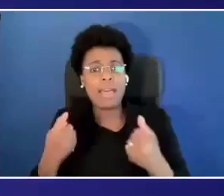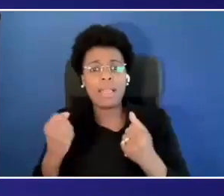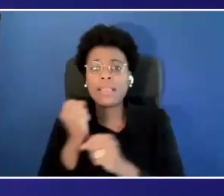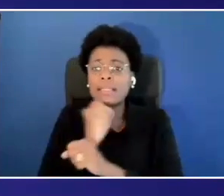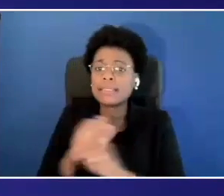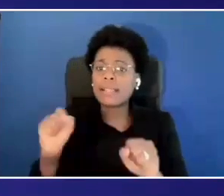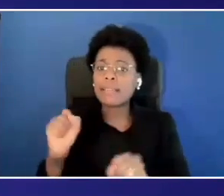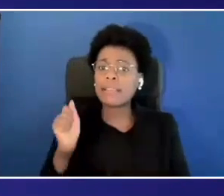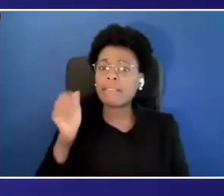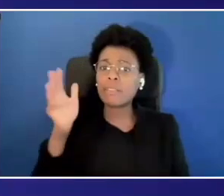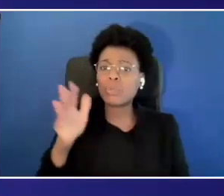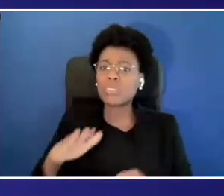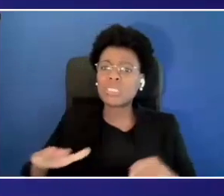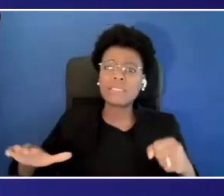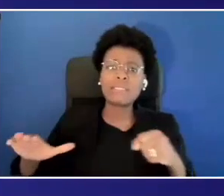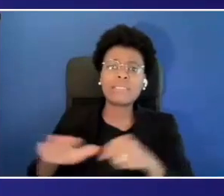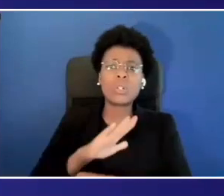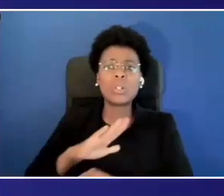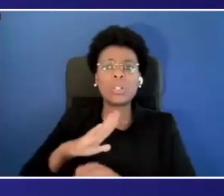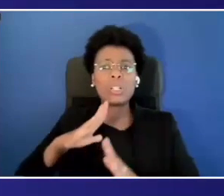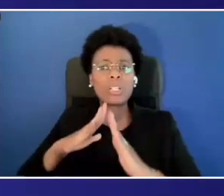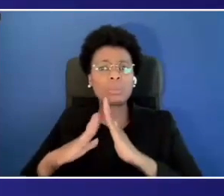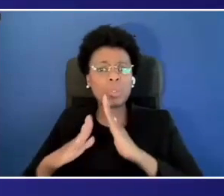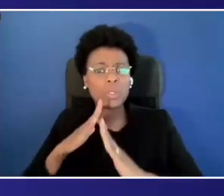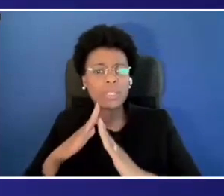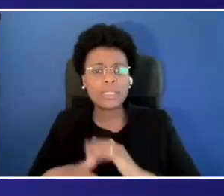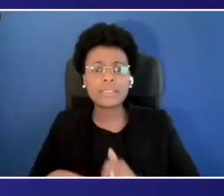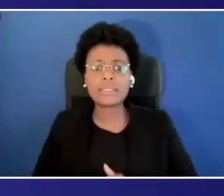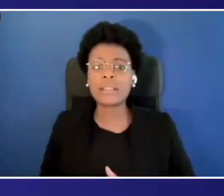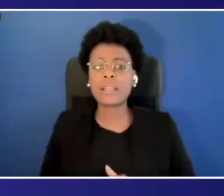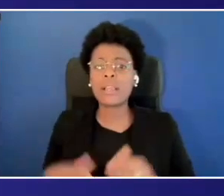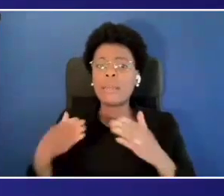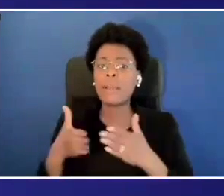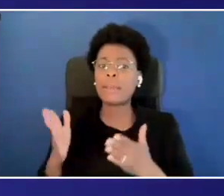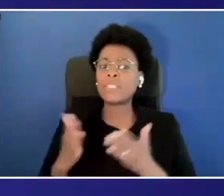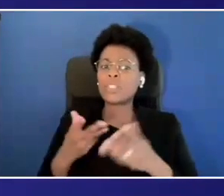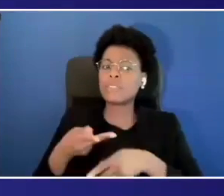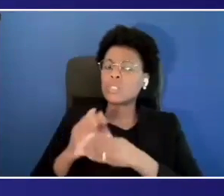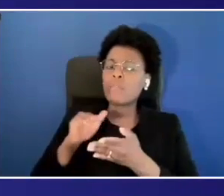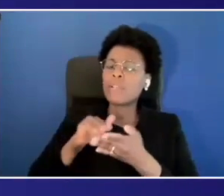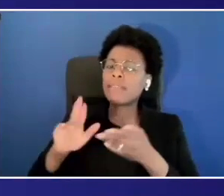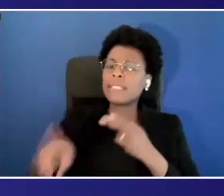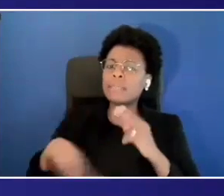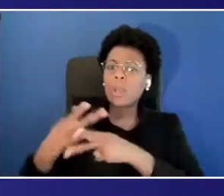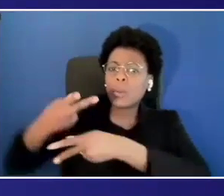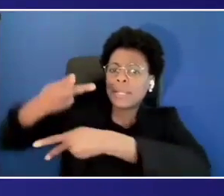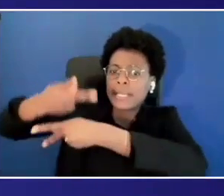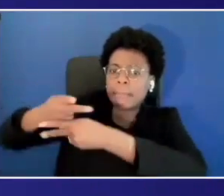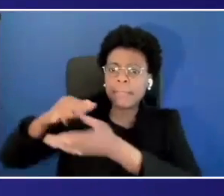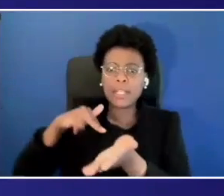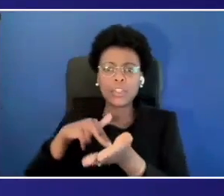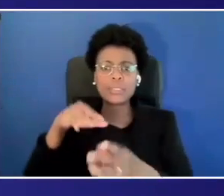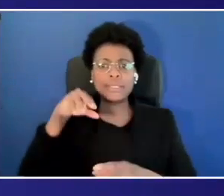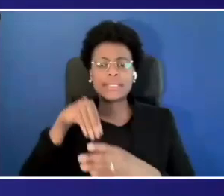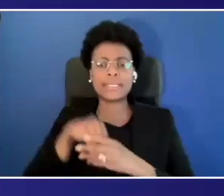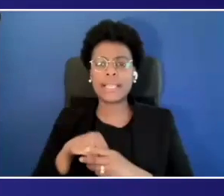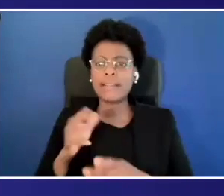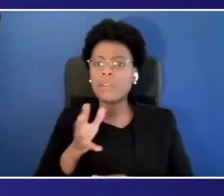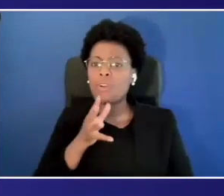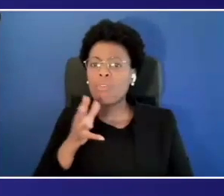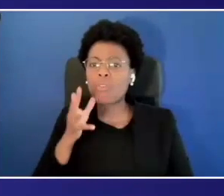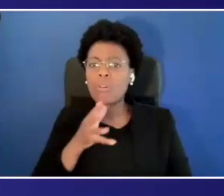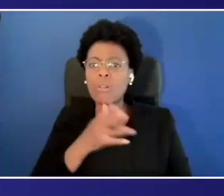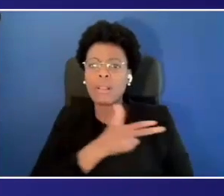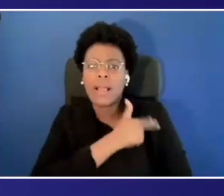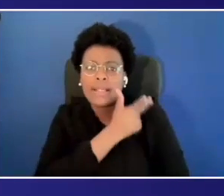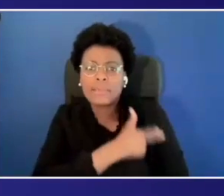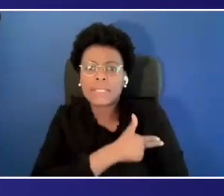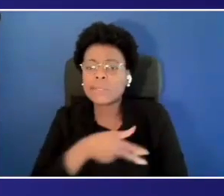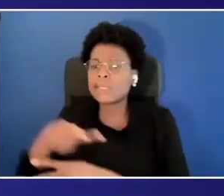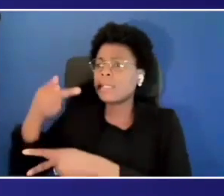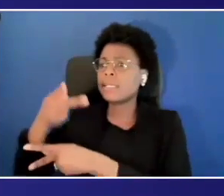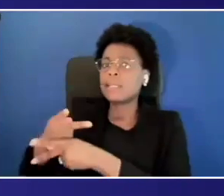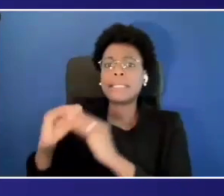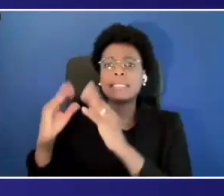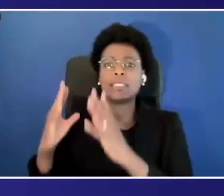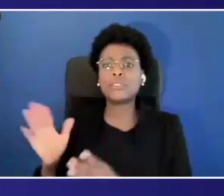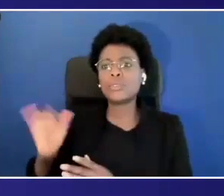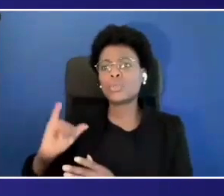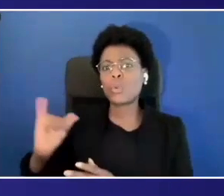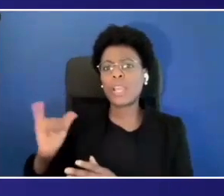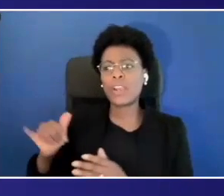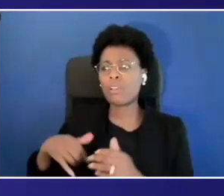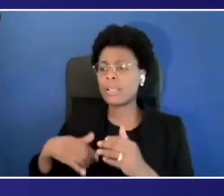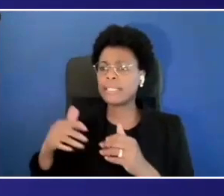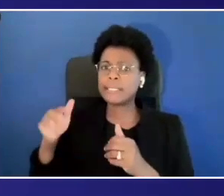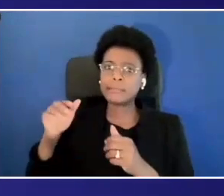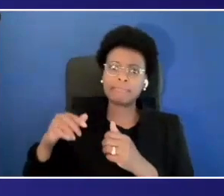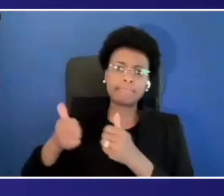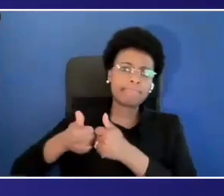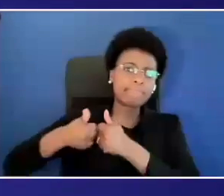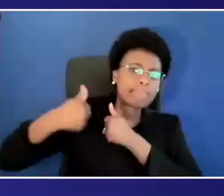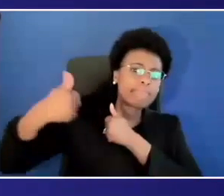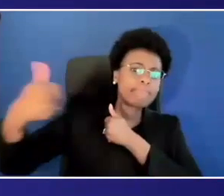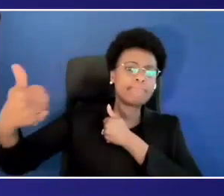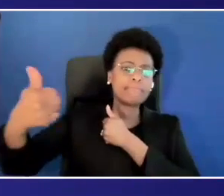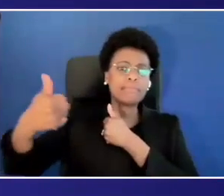And public service loan forgiveness is about keeping nurses in these rural hospitals. Keeping teachers in remote classrooms and mental health providers and isolated communities.